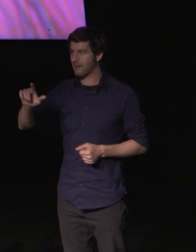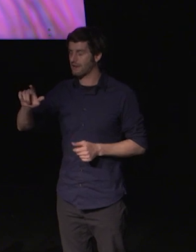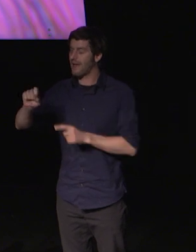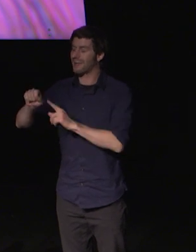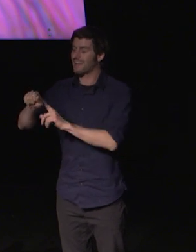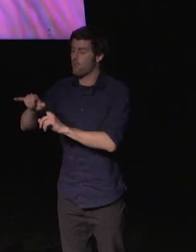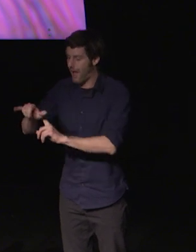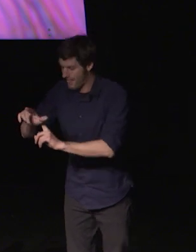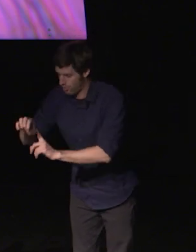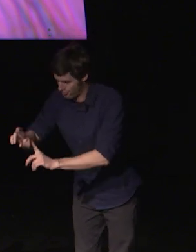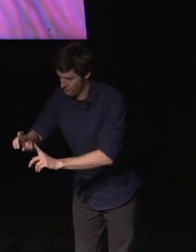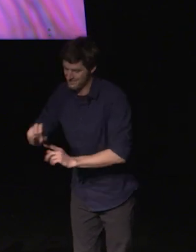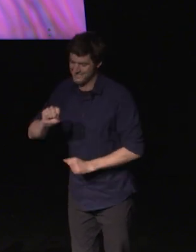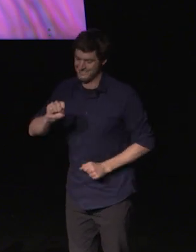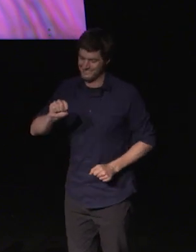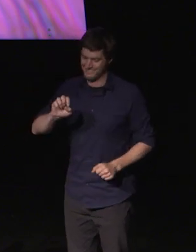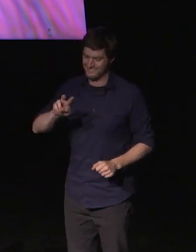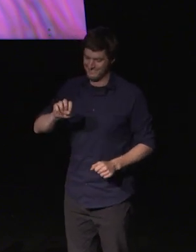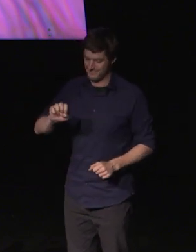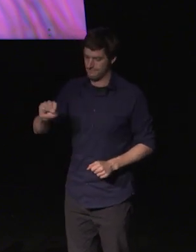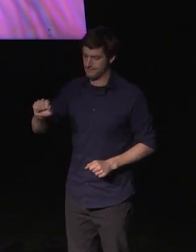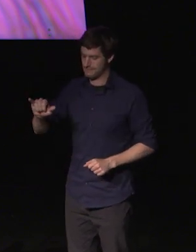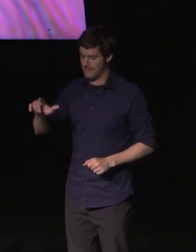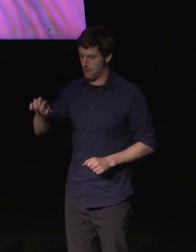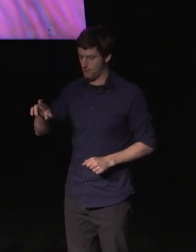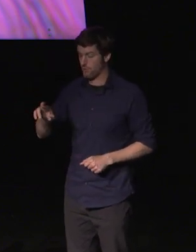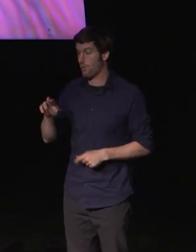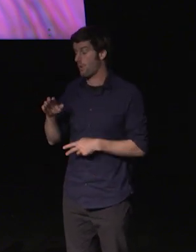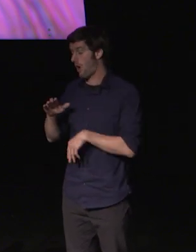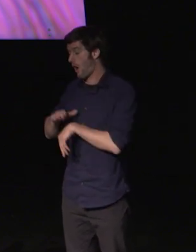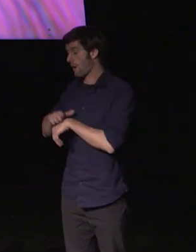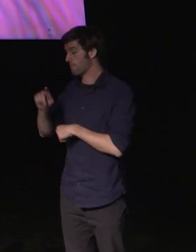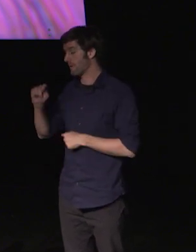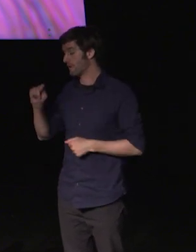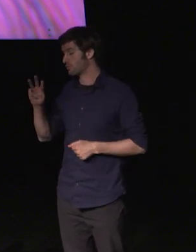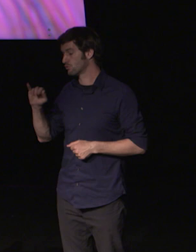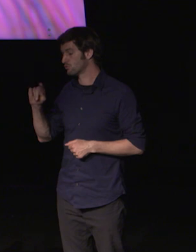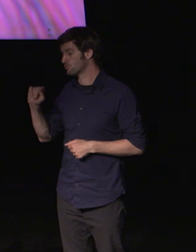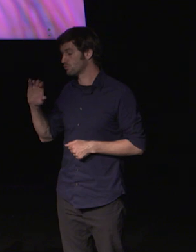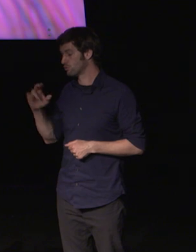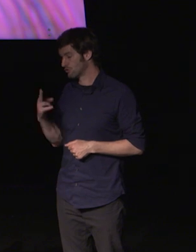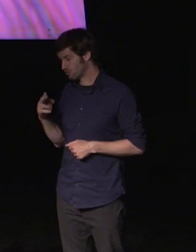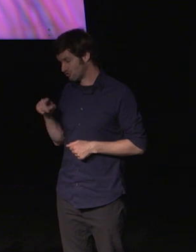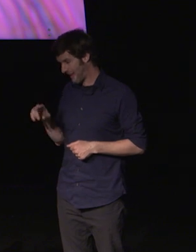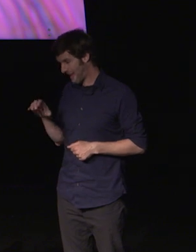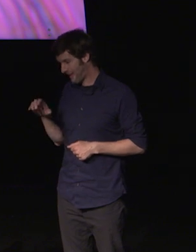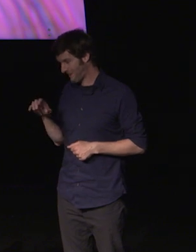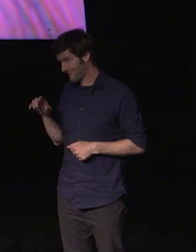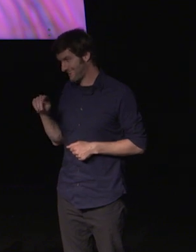S A Y L O R. And where to find me on Twitch, twitch.tv/blindgamersteve. I'm also on the PSN and Xbox.